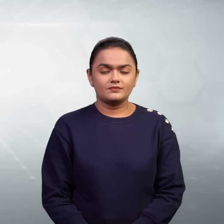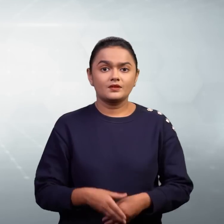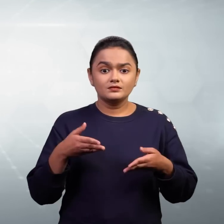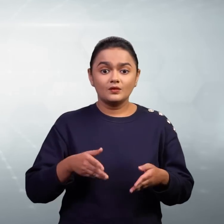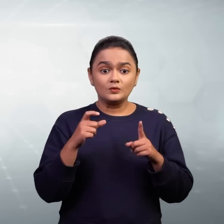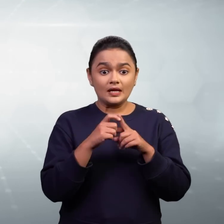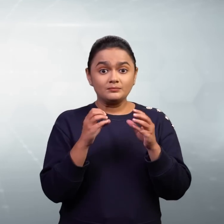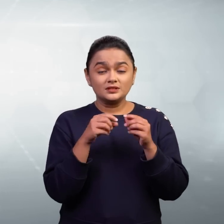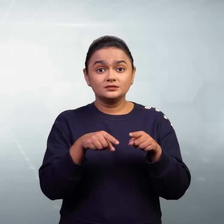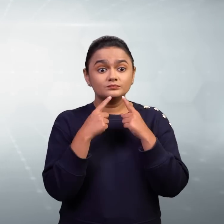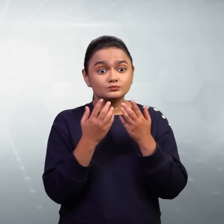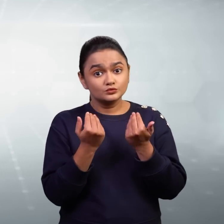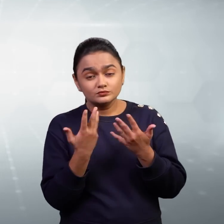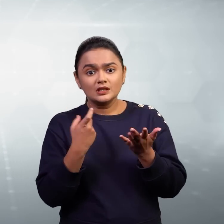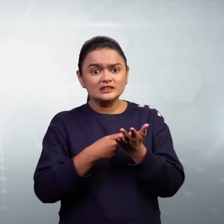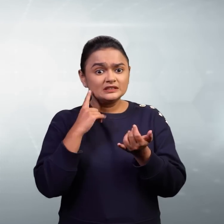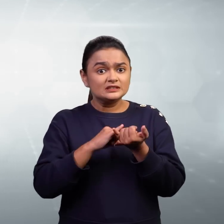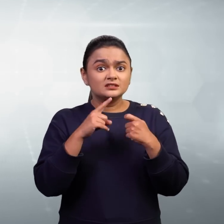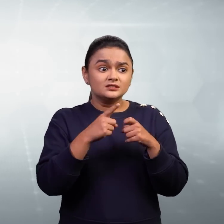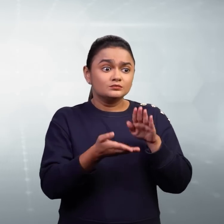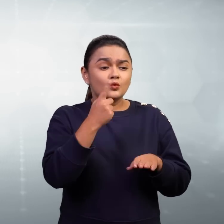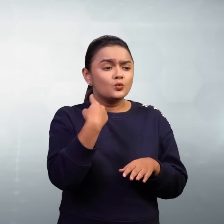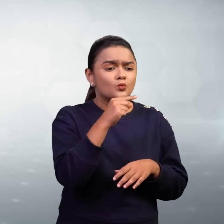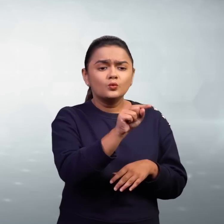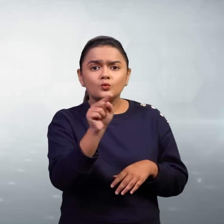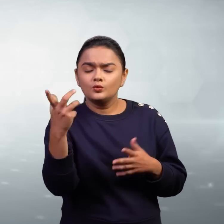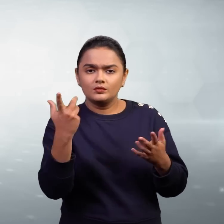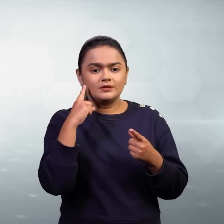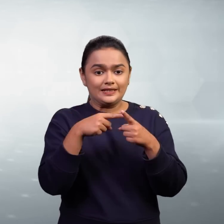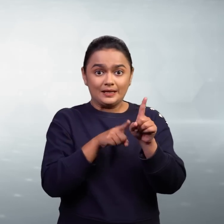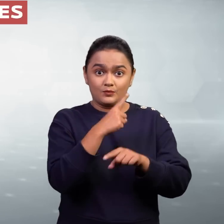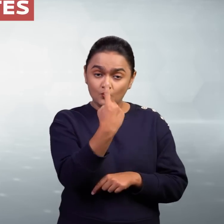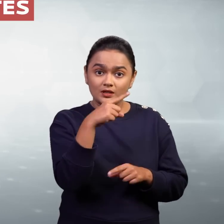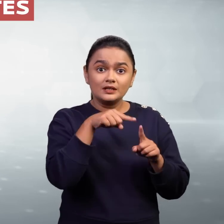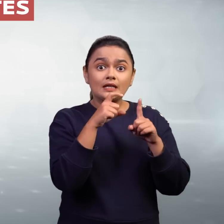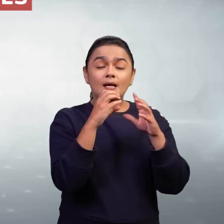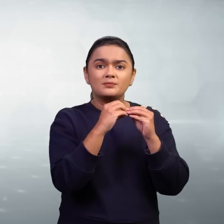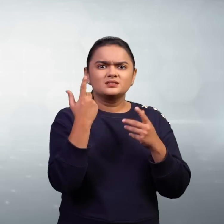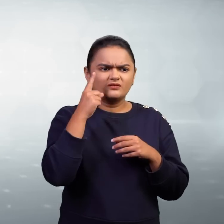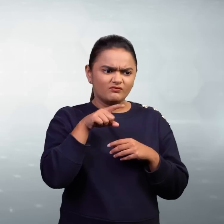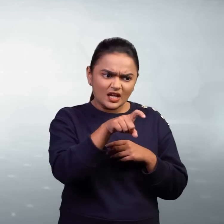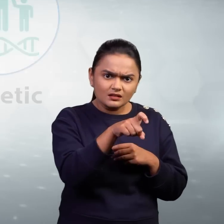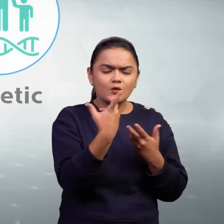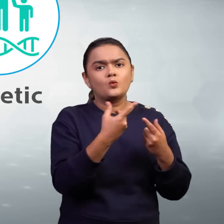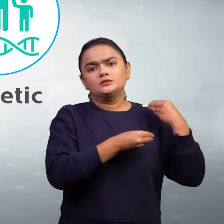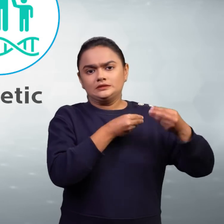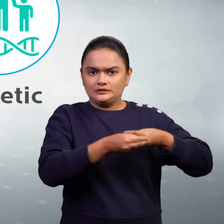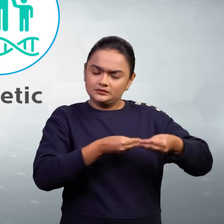Who is at risk of developing diabetes? Type I diabetes is a viral and genetic disease.